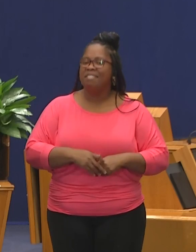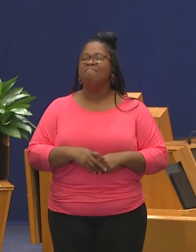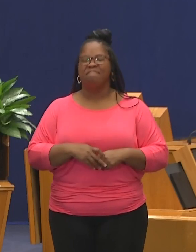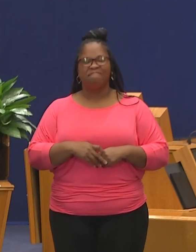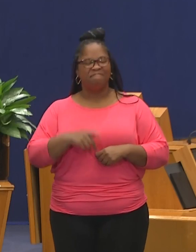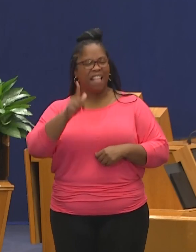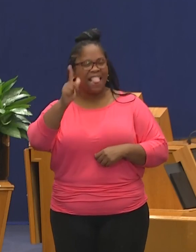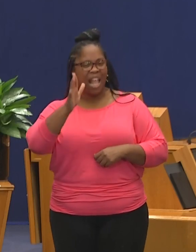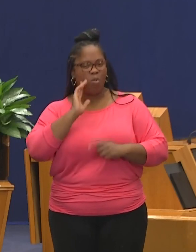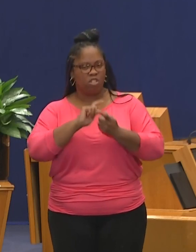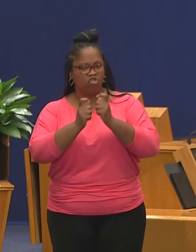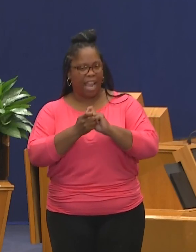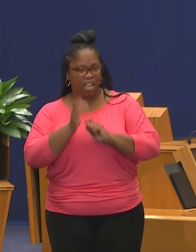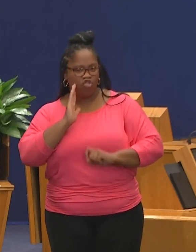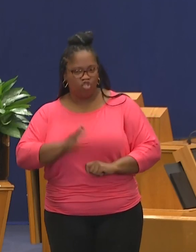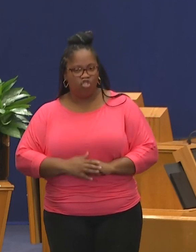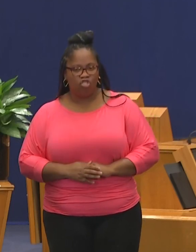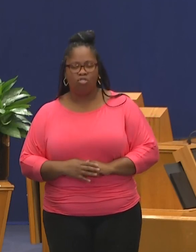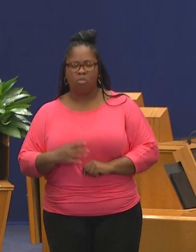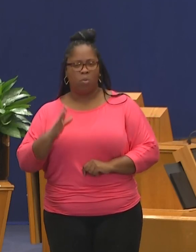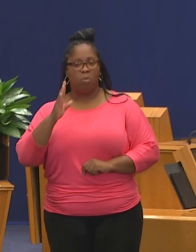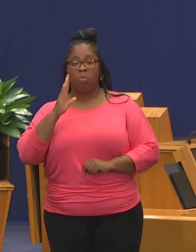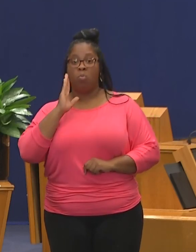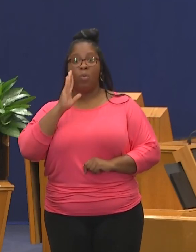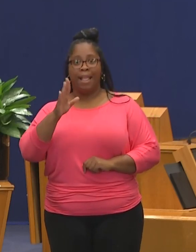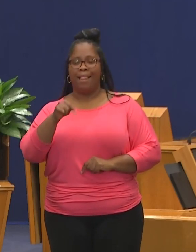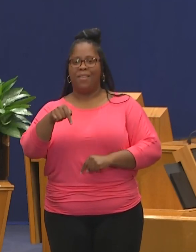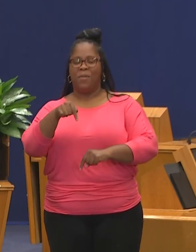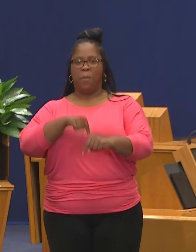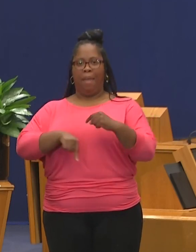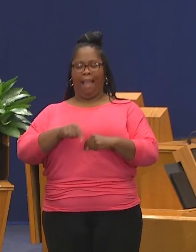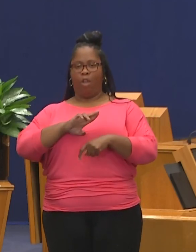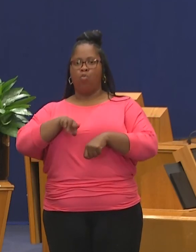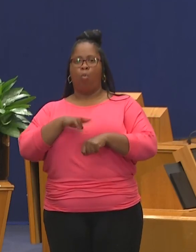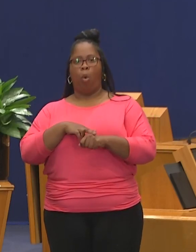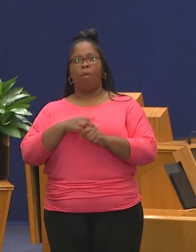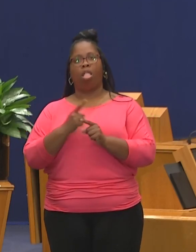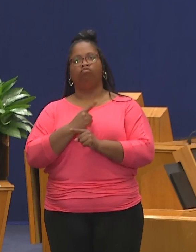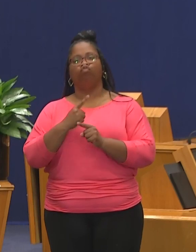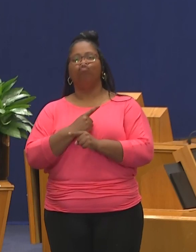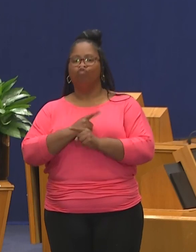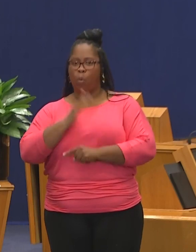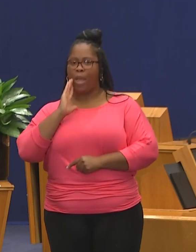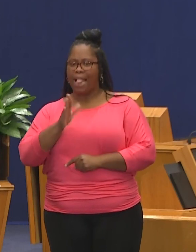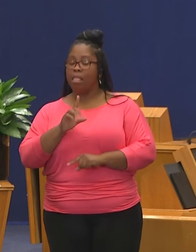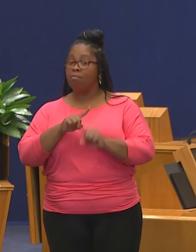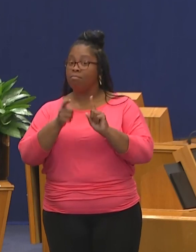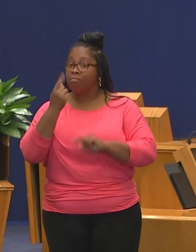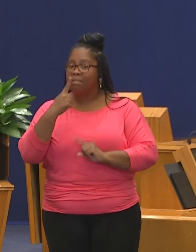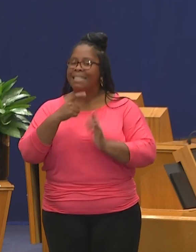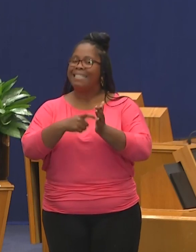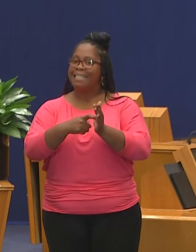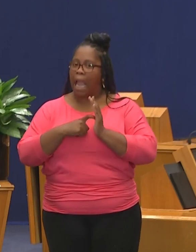I KNOW THIS IS TEMPORARY. I KNOW IT'S GOING TO CHANGE. AND WE WILL GET BACK TO MANY OF